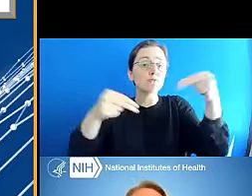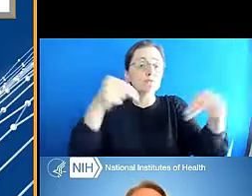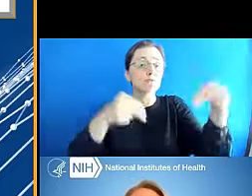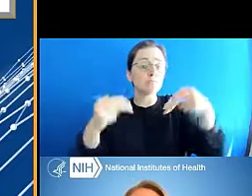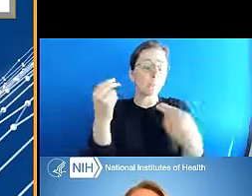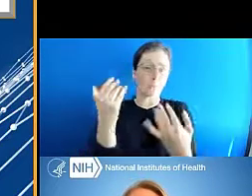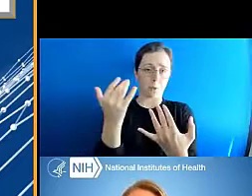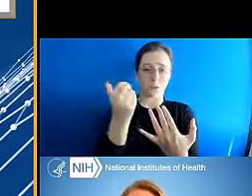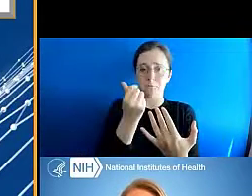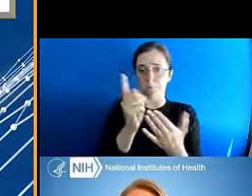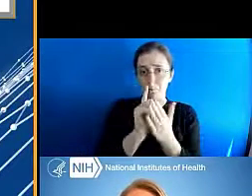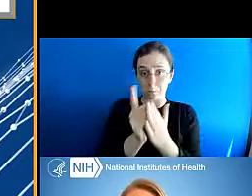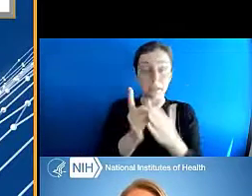and then we'll get right into it.